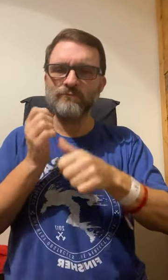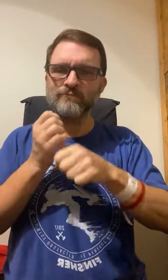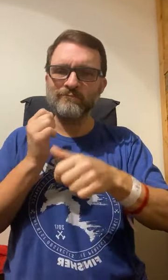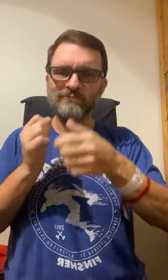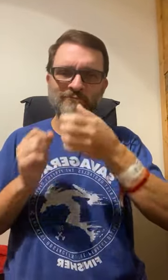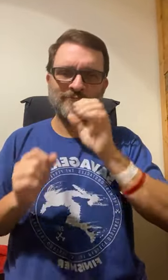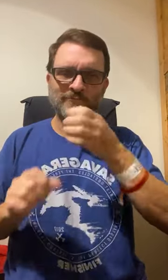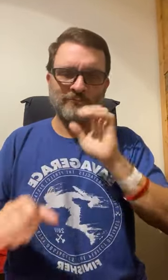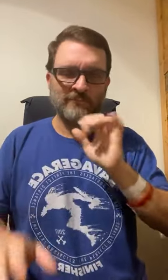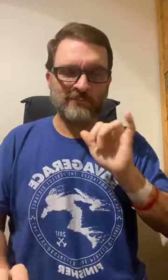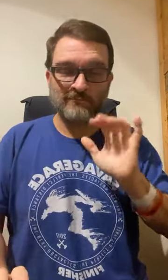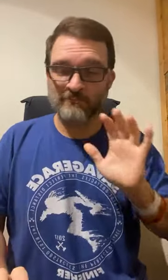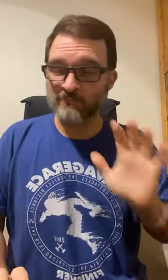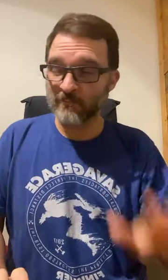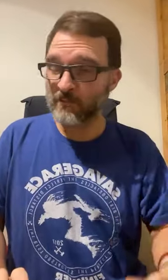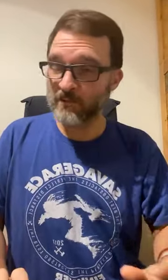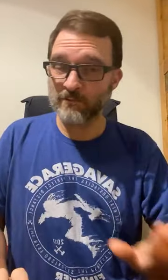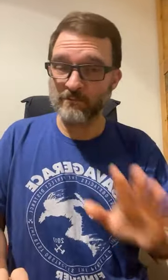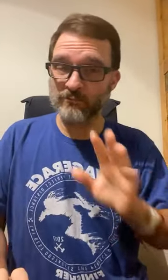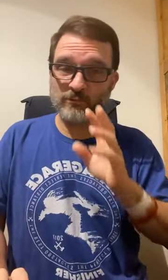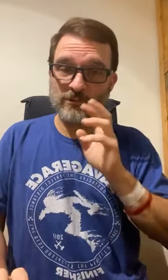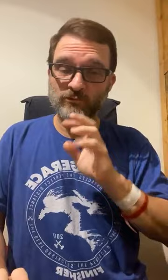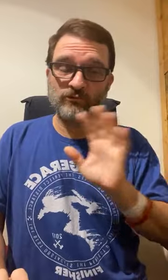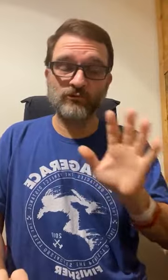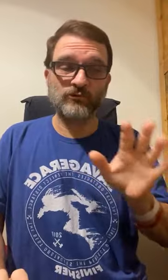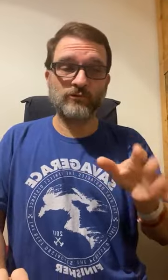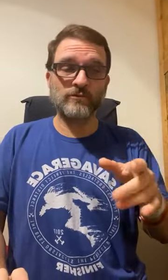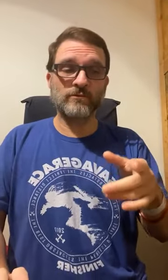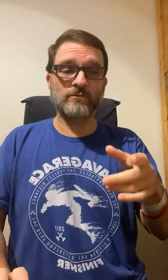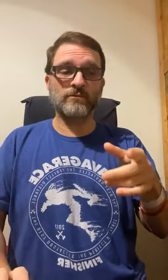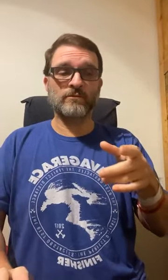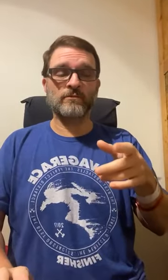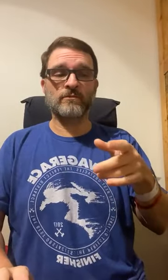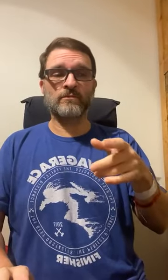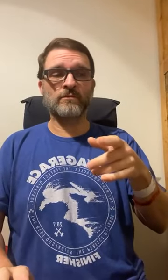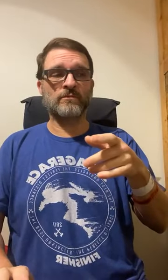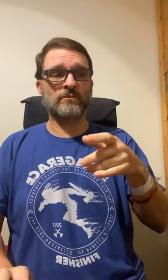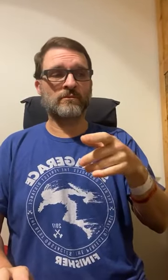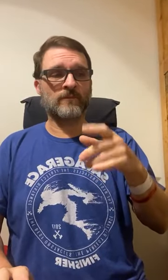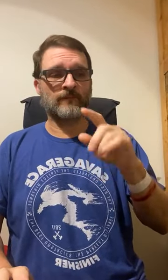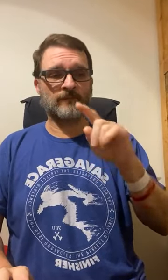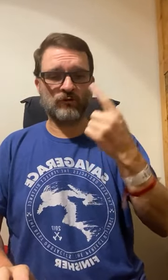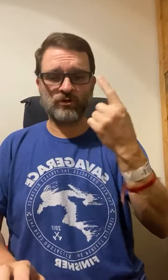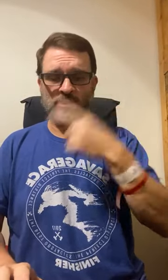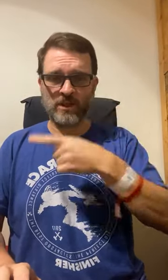and drink to help with making bowel movements. It was all weird.